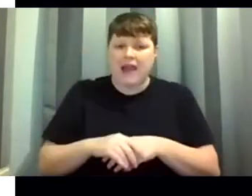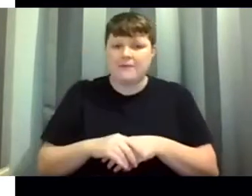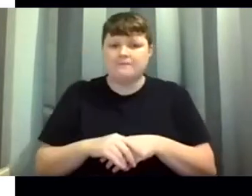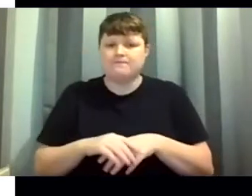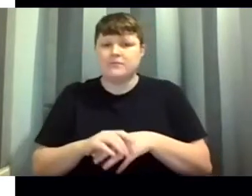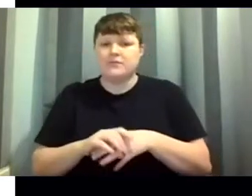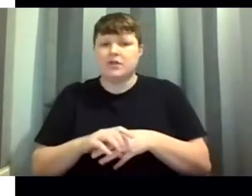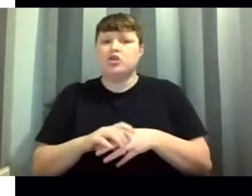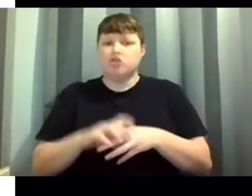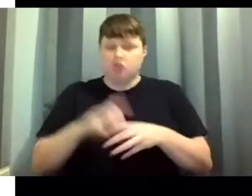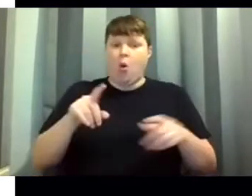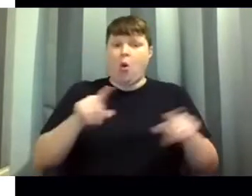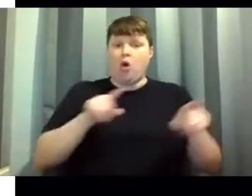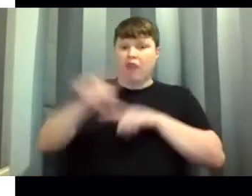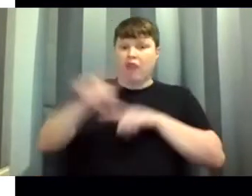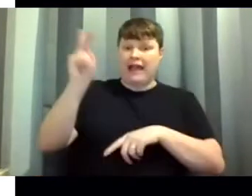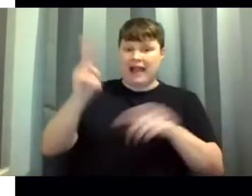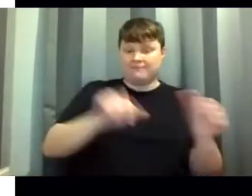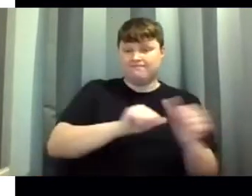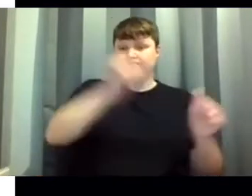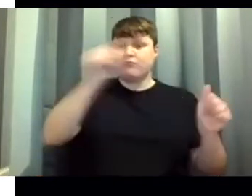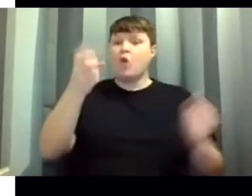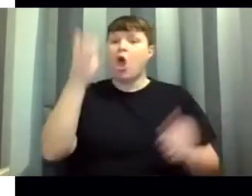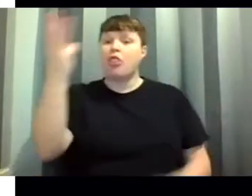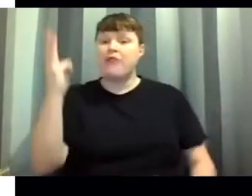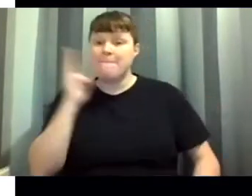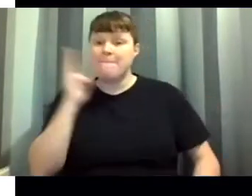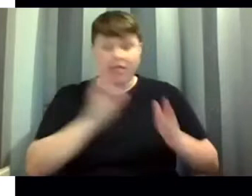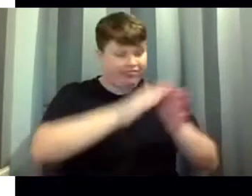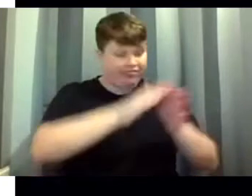system for three months with all of the observation processing in the simulation